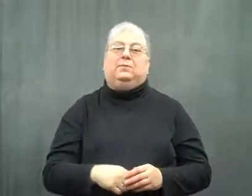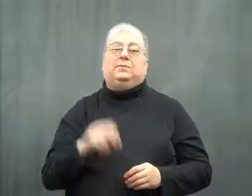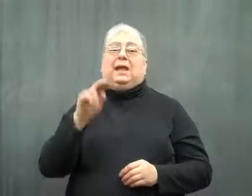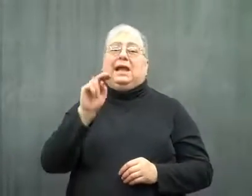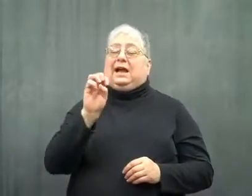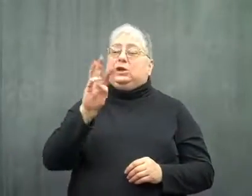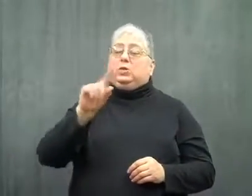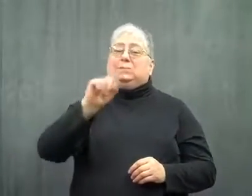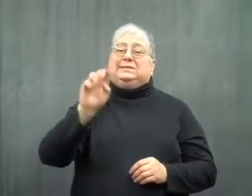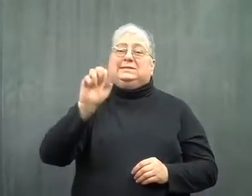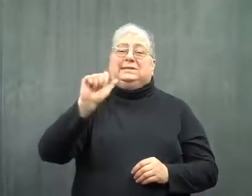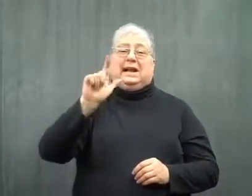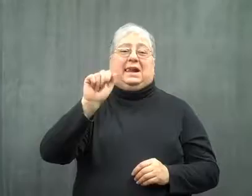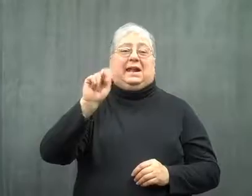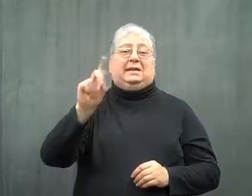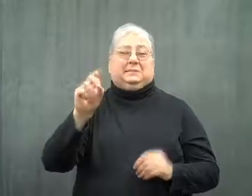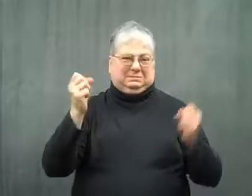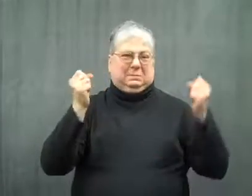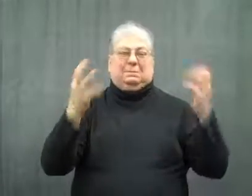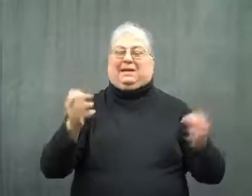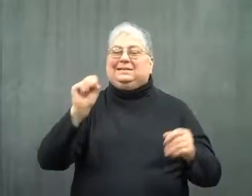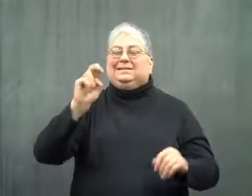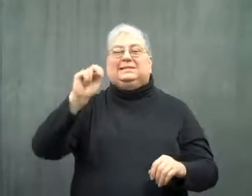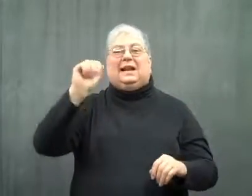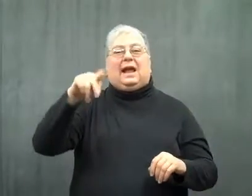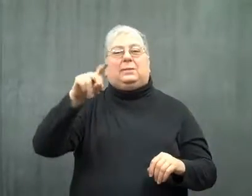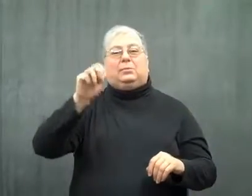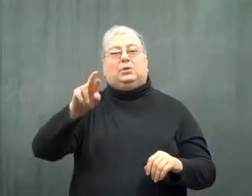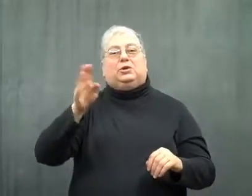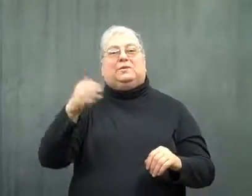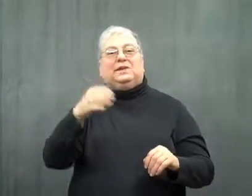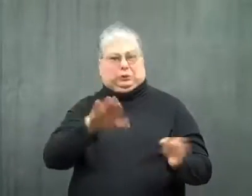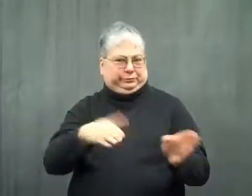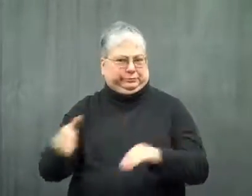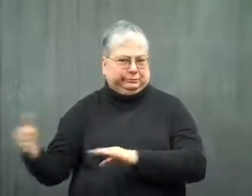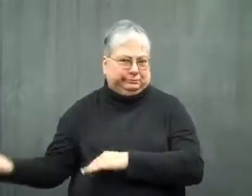In New Zealand many snapper fish died.